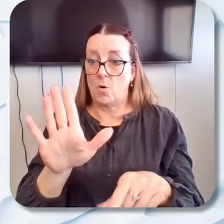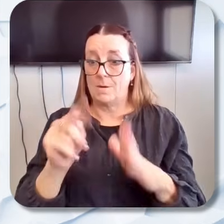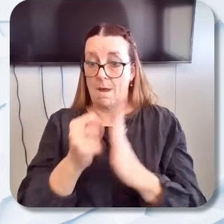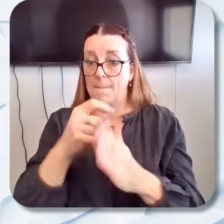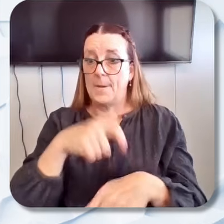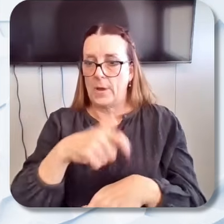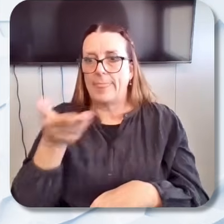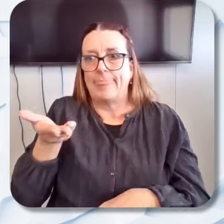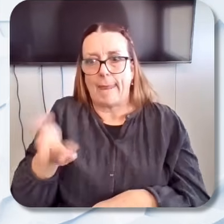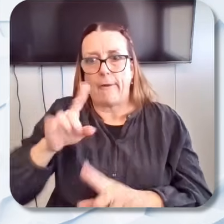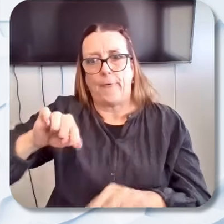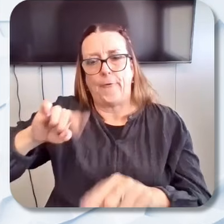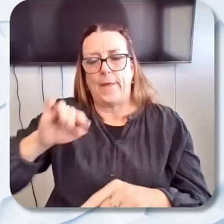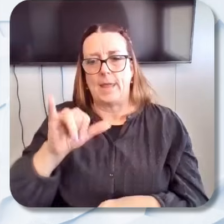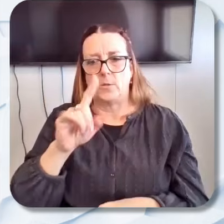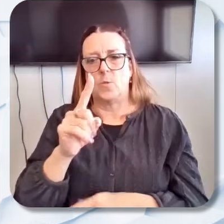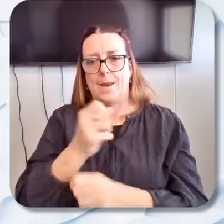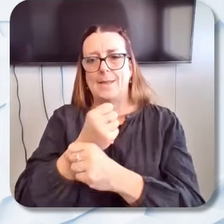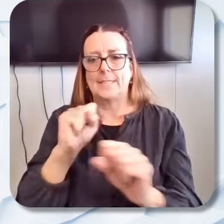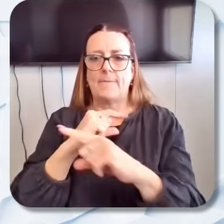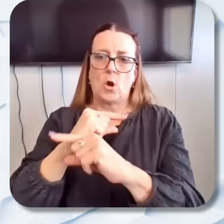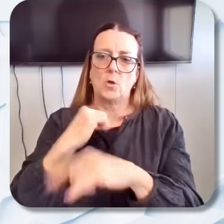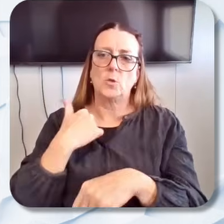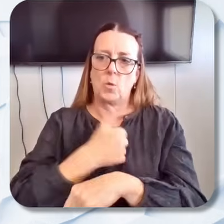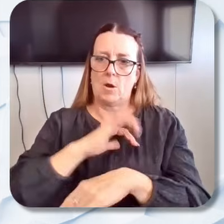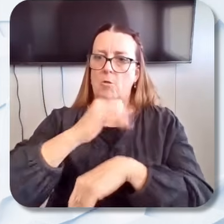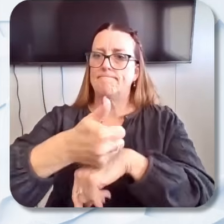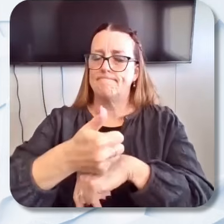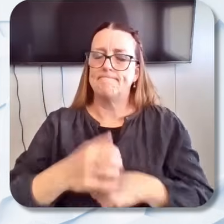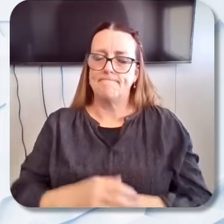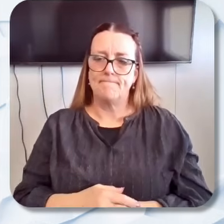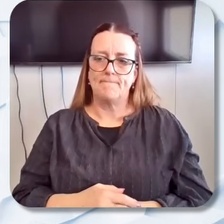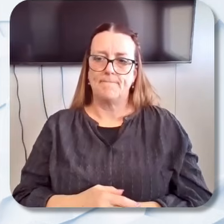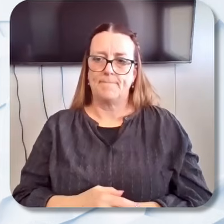So that's one of the safeguards that we’re looking to. Yeah.